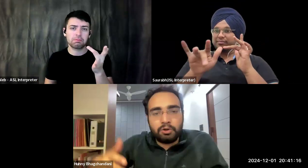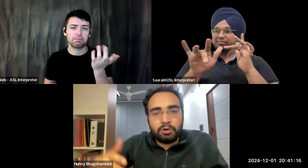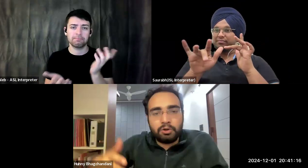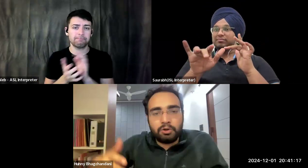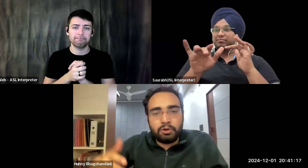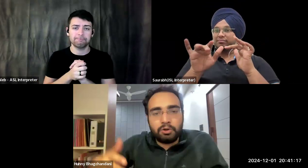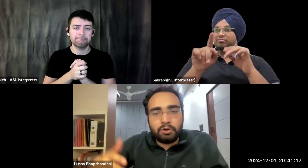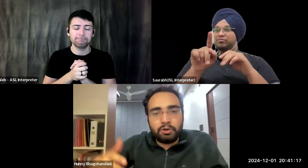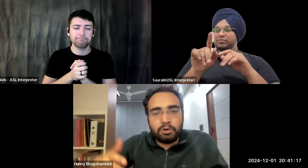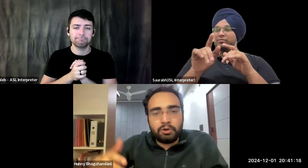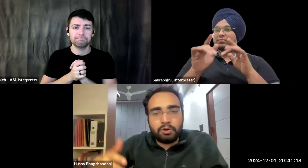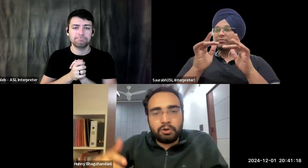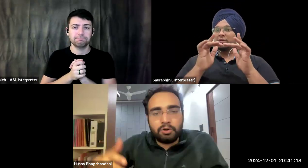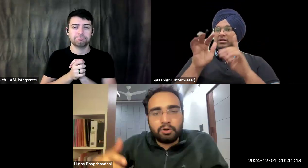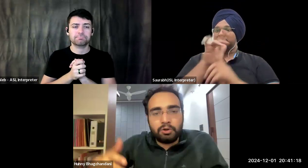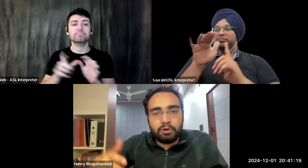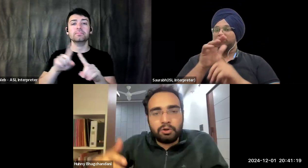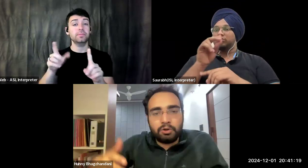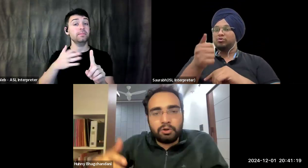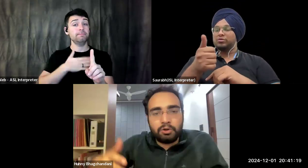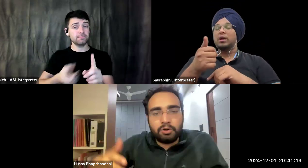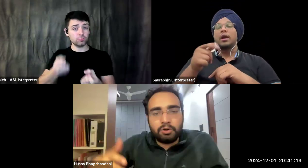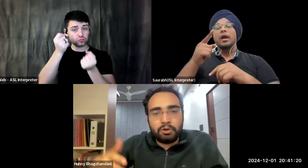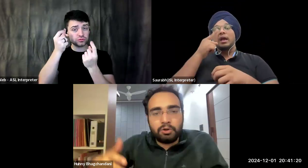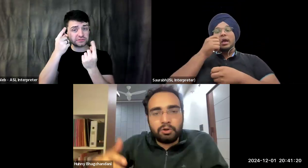But my understanding is that